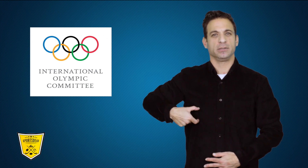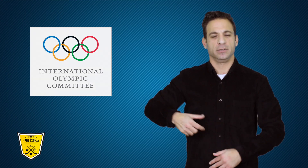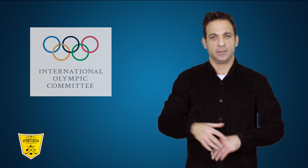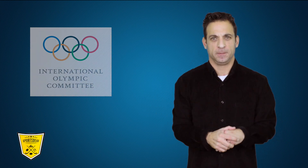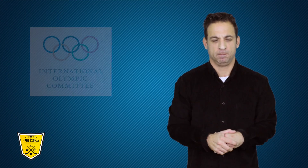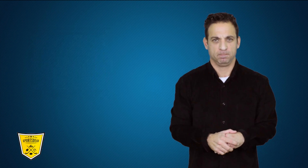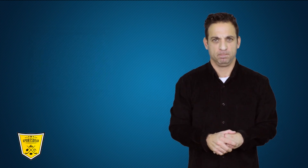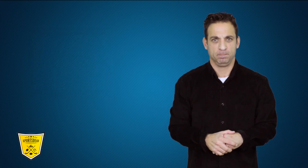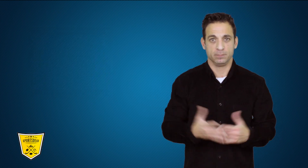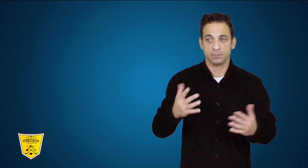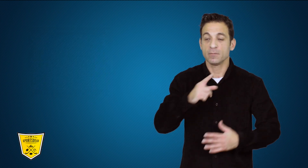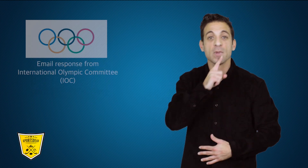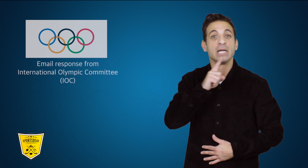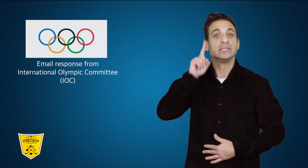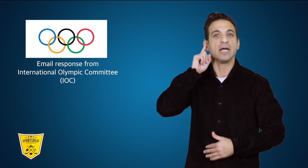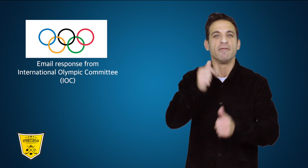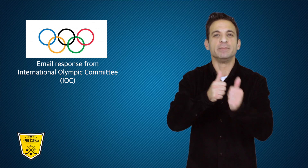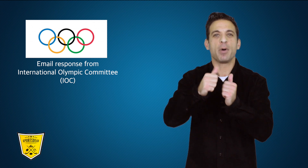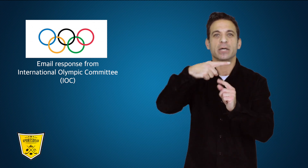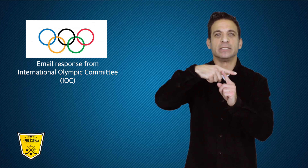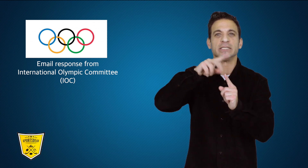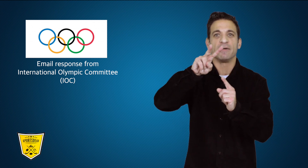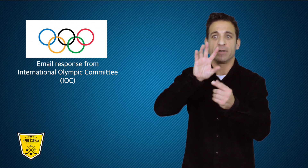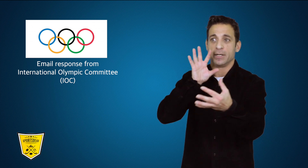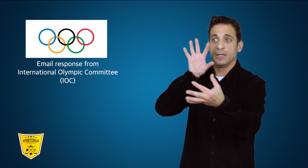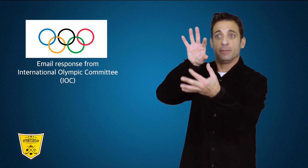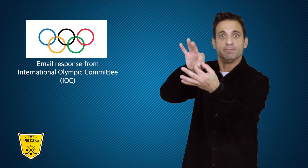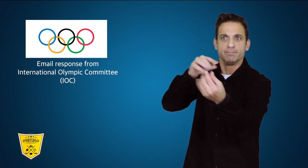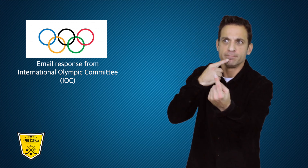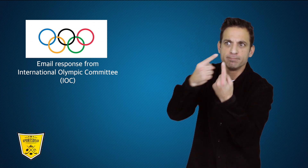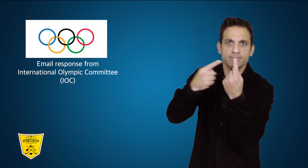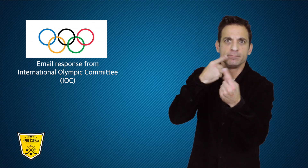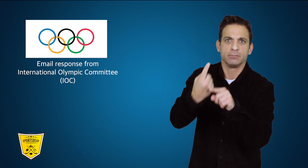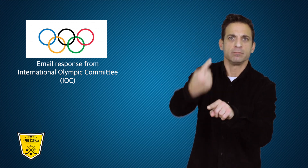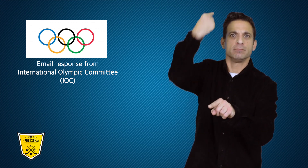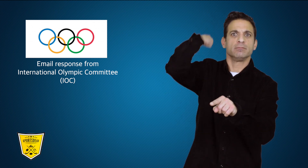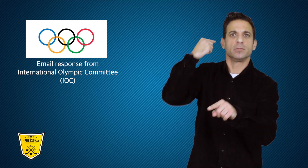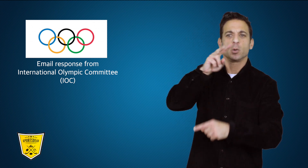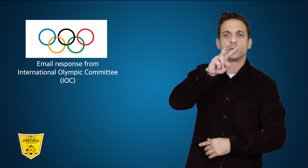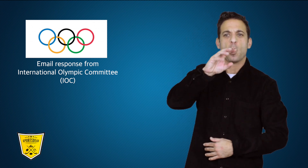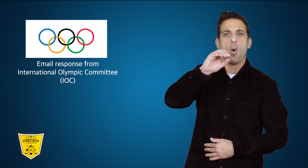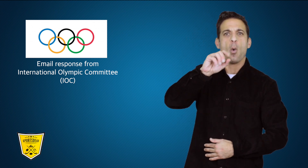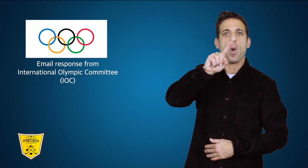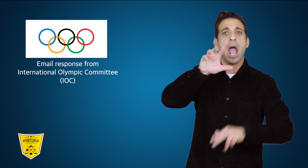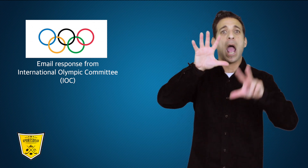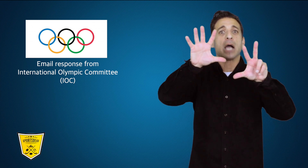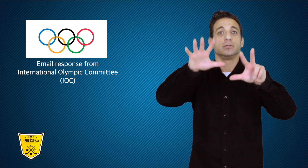When our SportsDeaf TV program contacted them in August 2018,